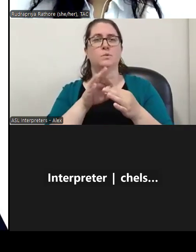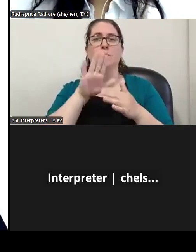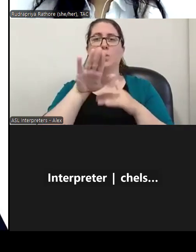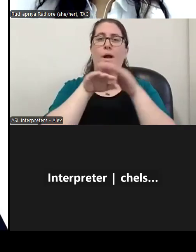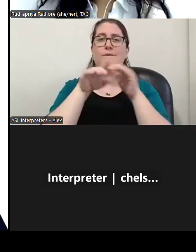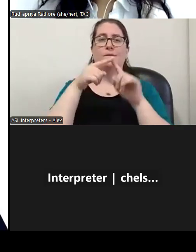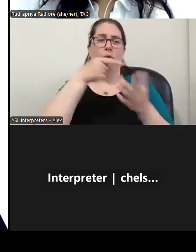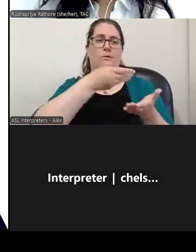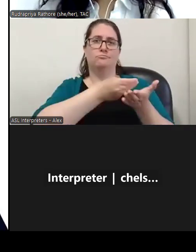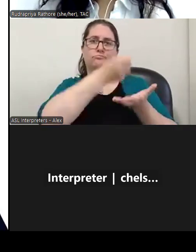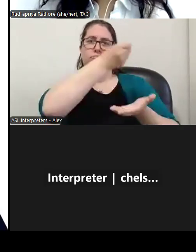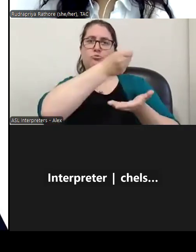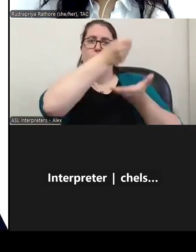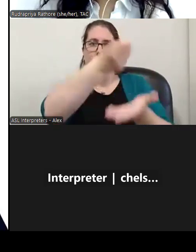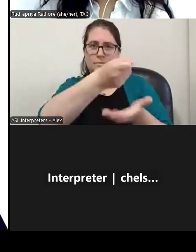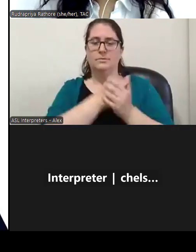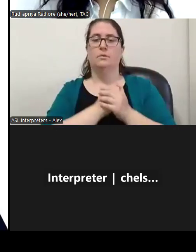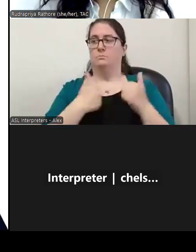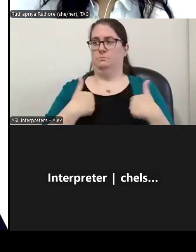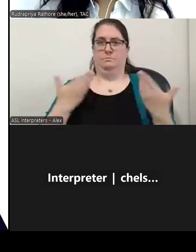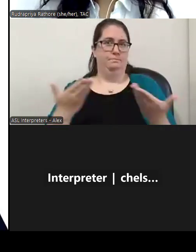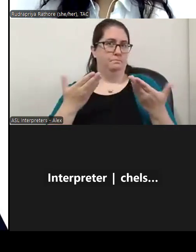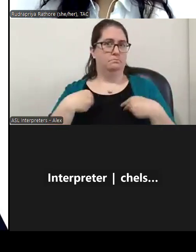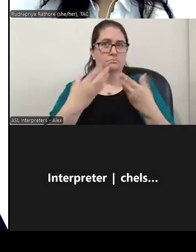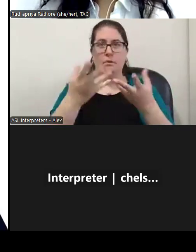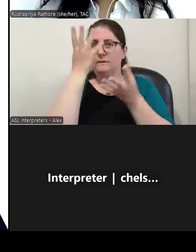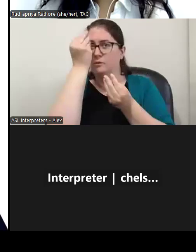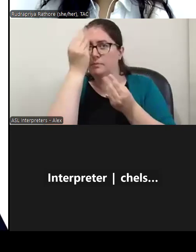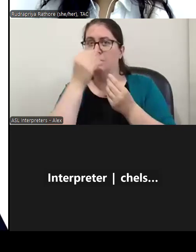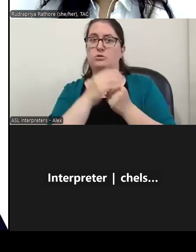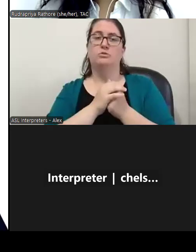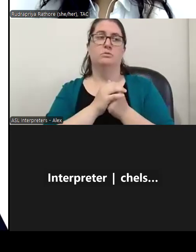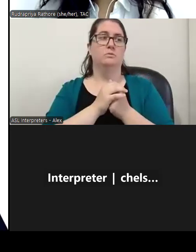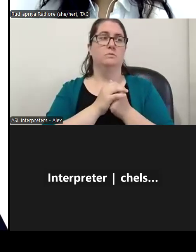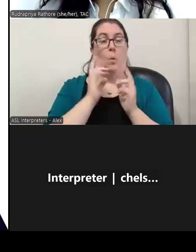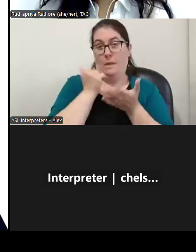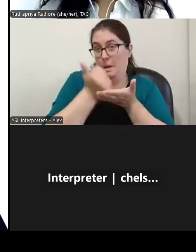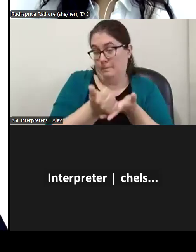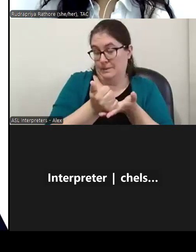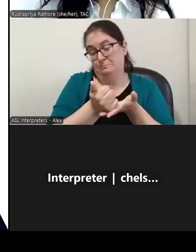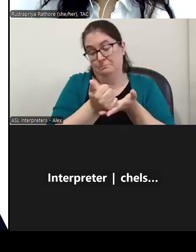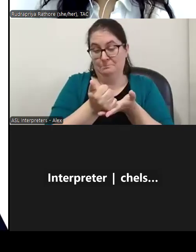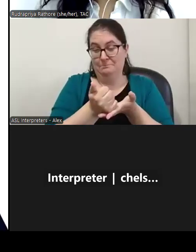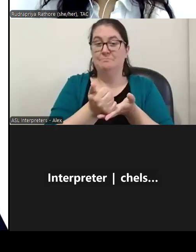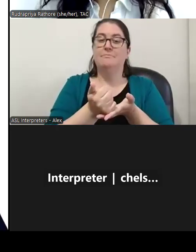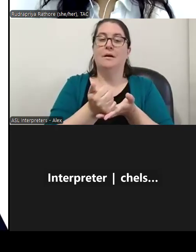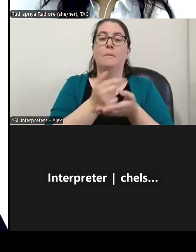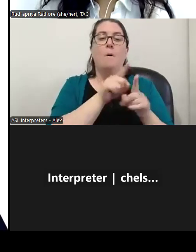grants i'm here to provide information that will hopefully be helpful to you and also to answer